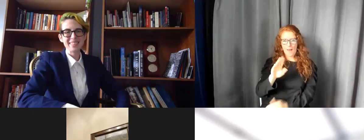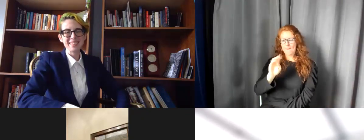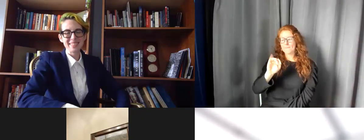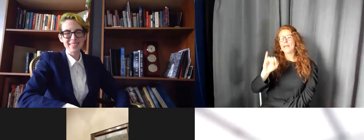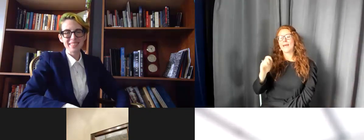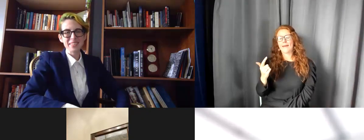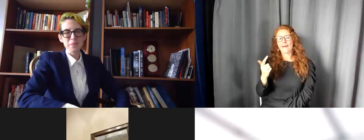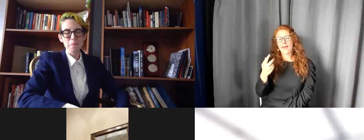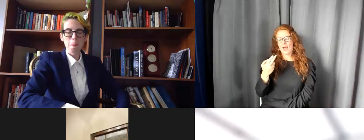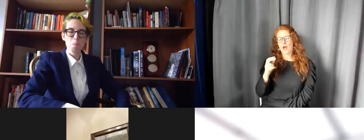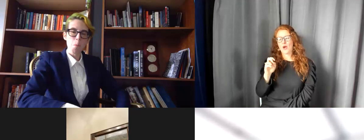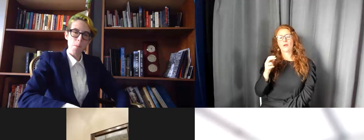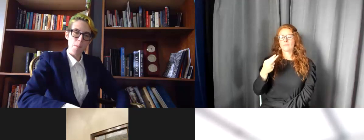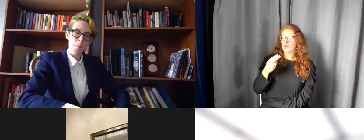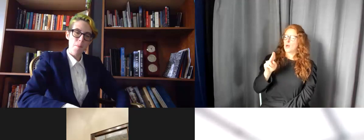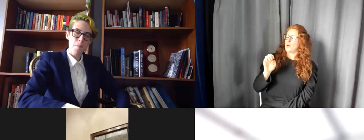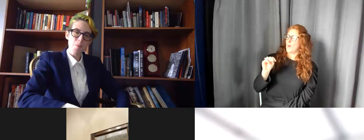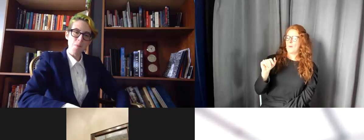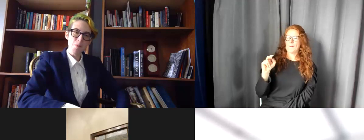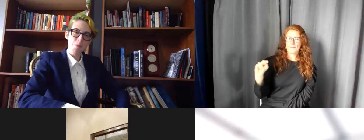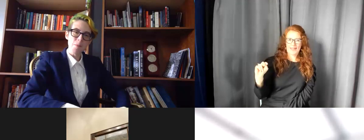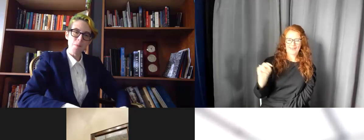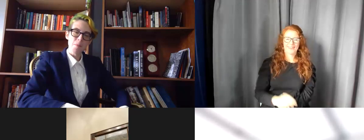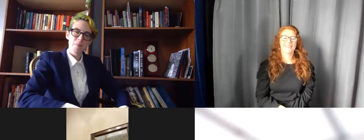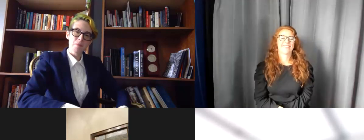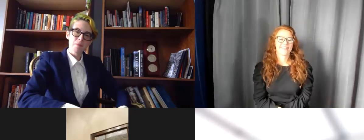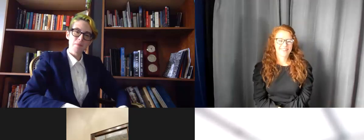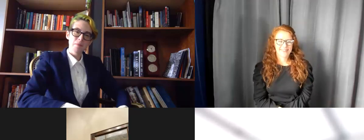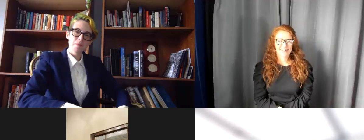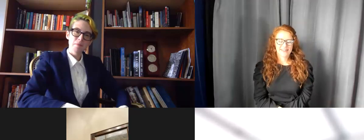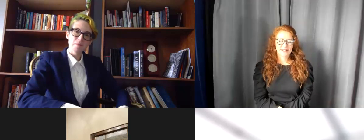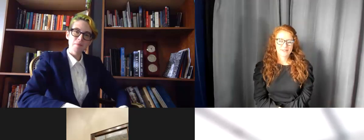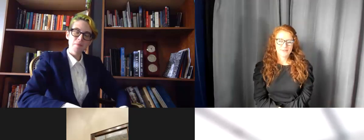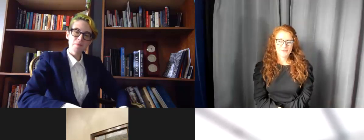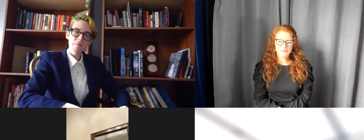Jordan Radford: Yeah. Yes. either. Oh.